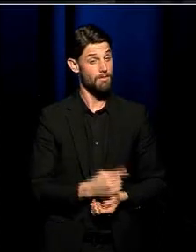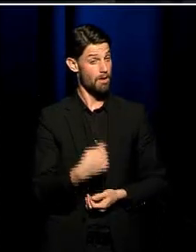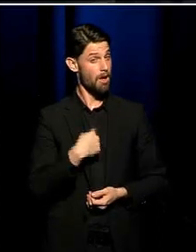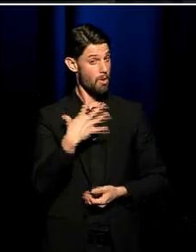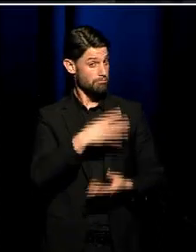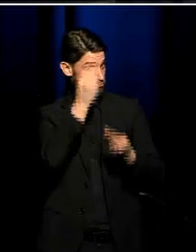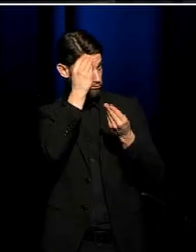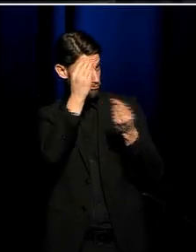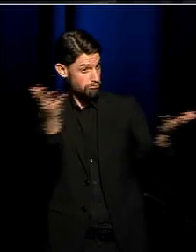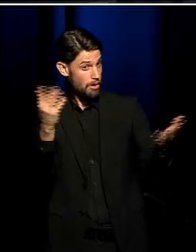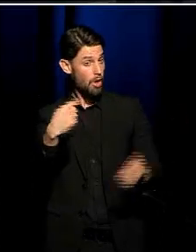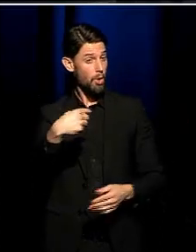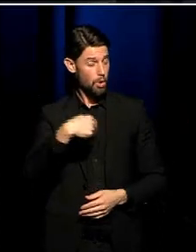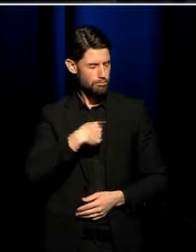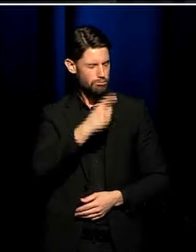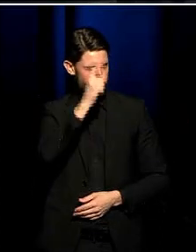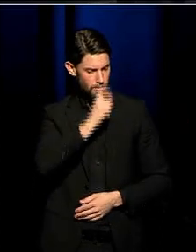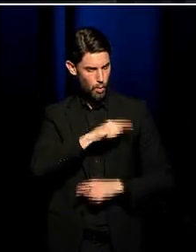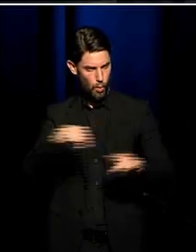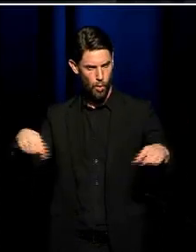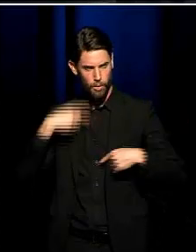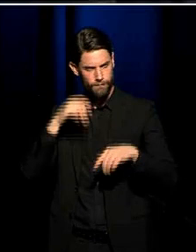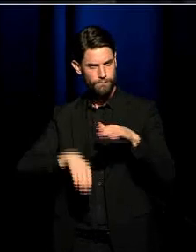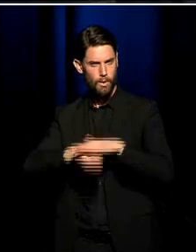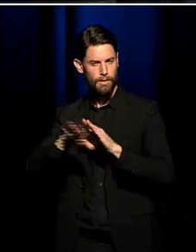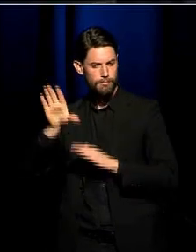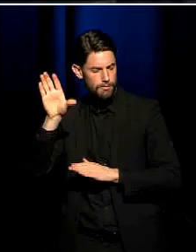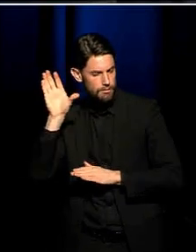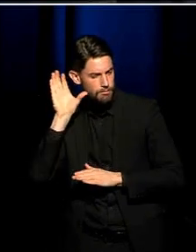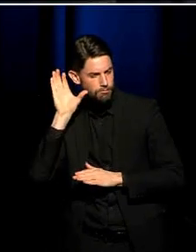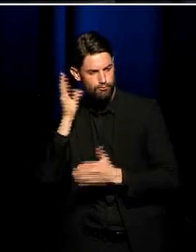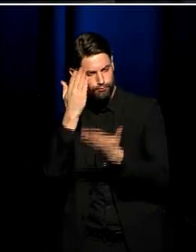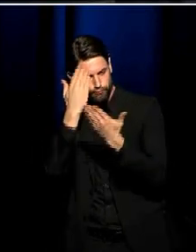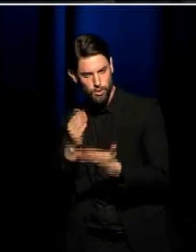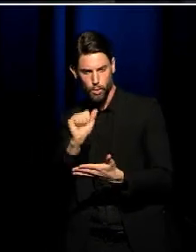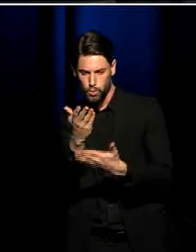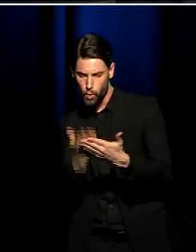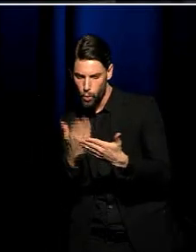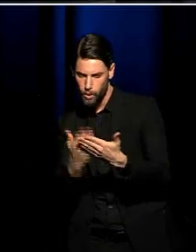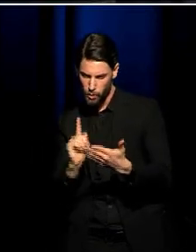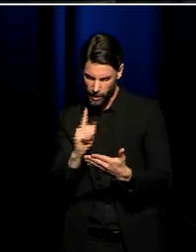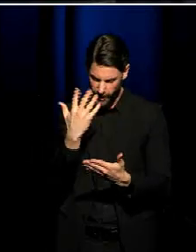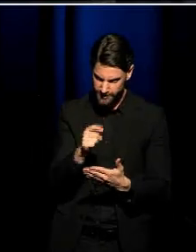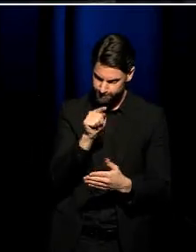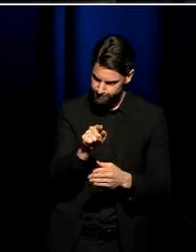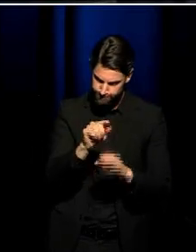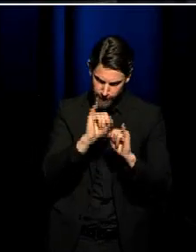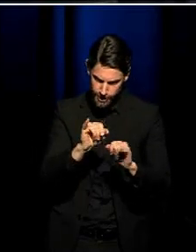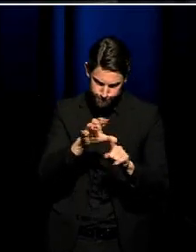with empathy and consideration, identify the shortcomings, propose remedies and